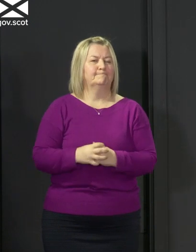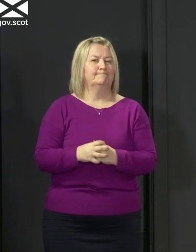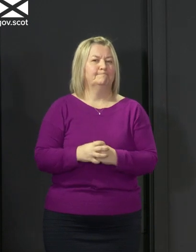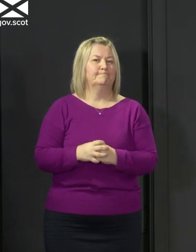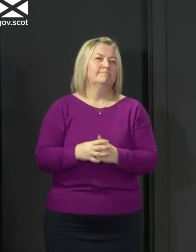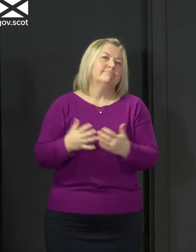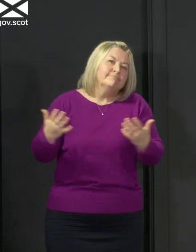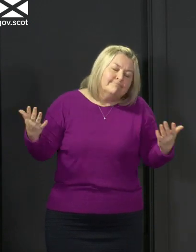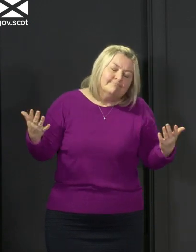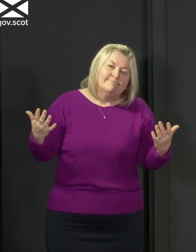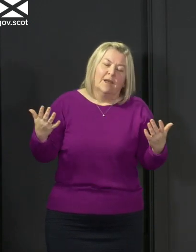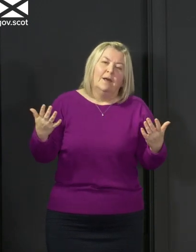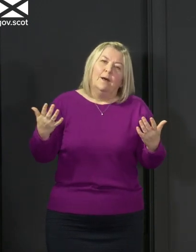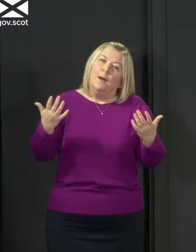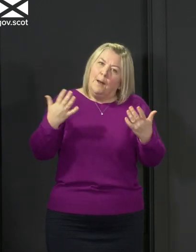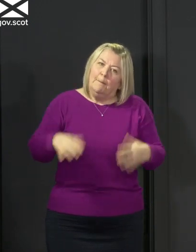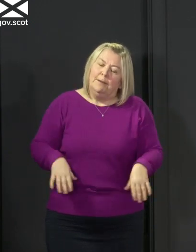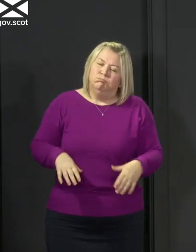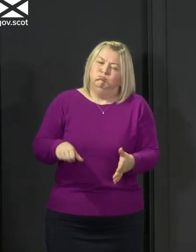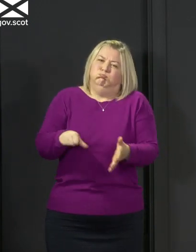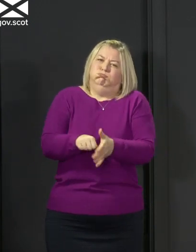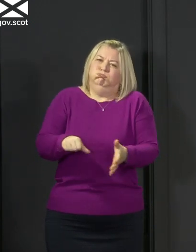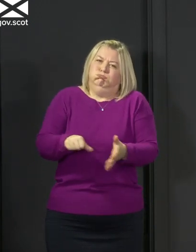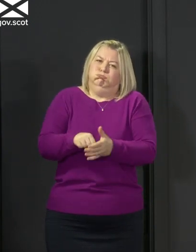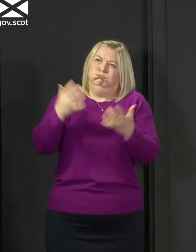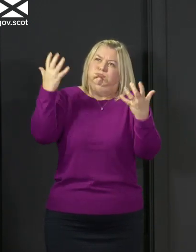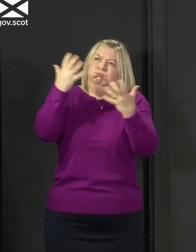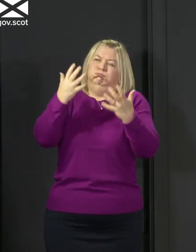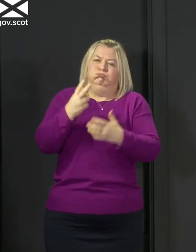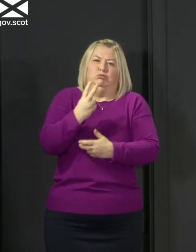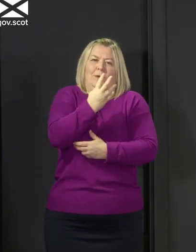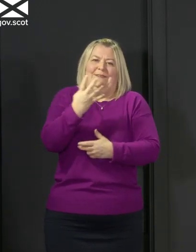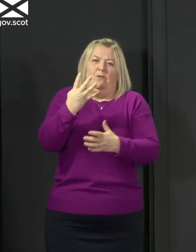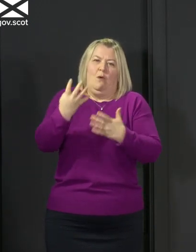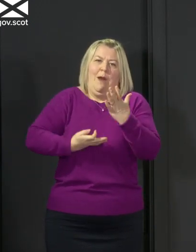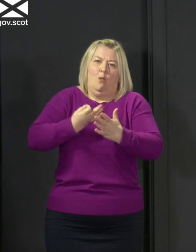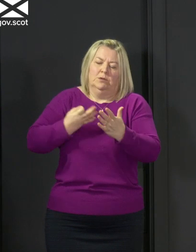This has been a difficult last 24 hours for the government, but I am acutely aware that